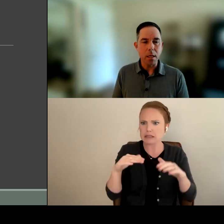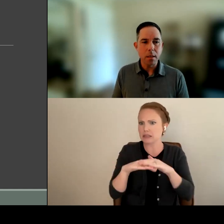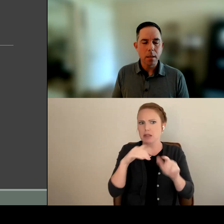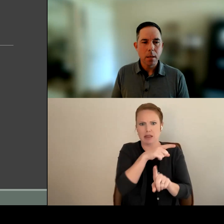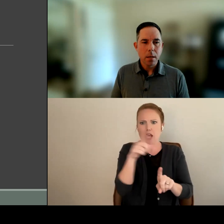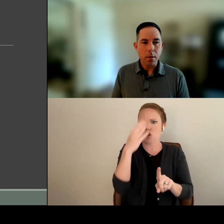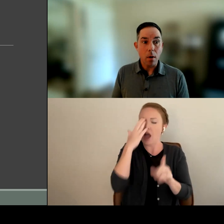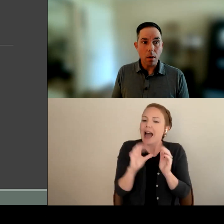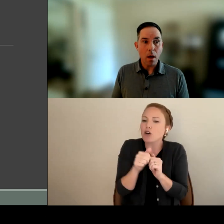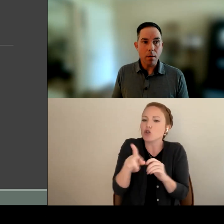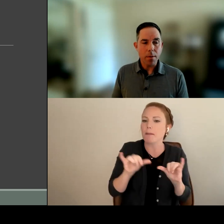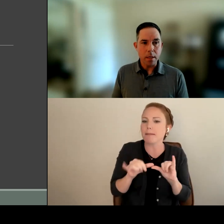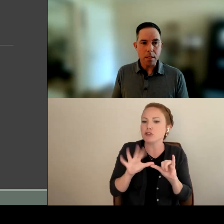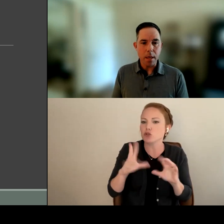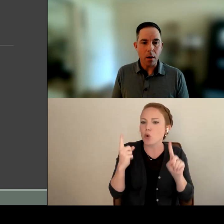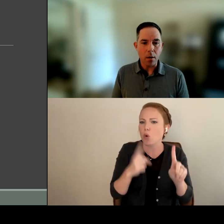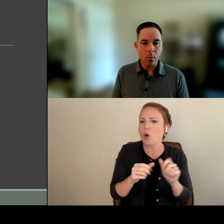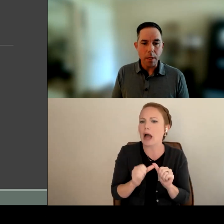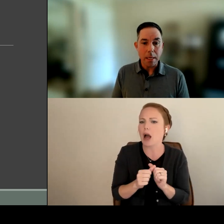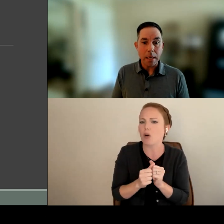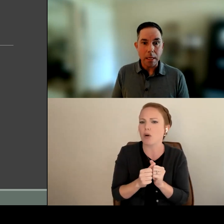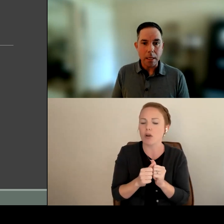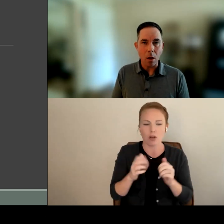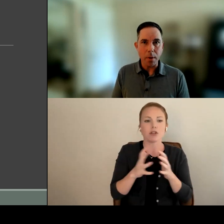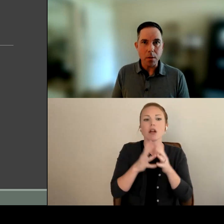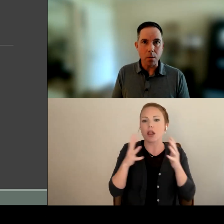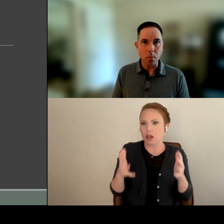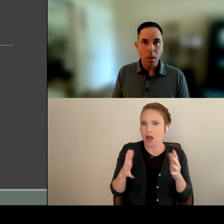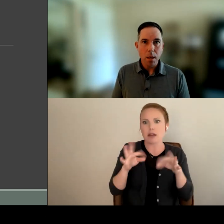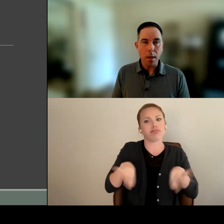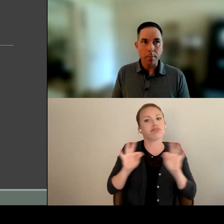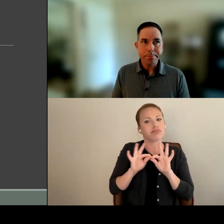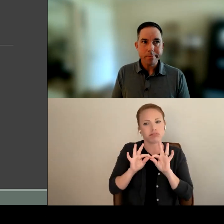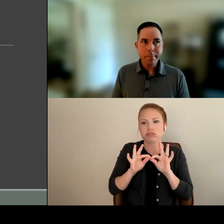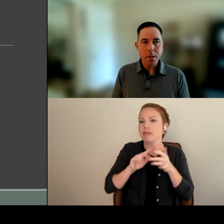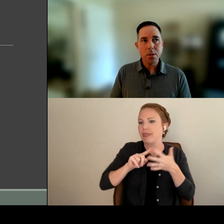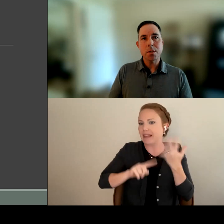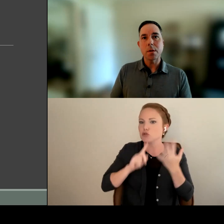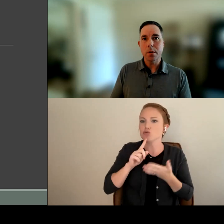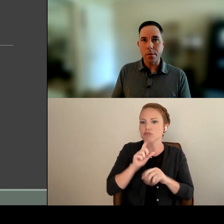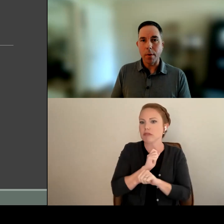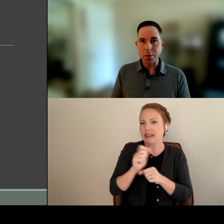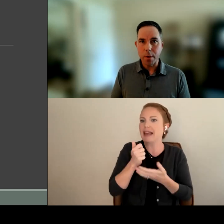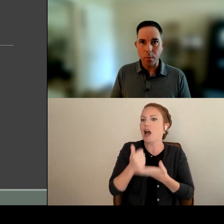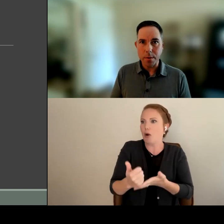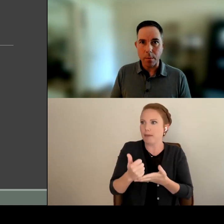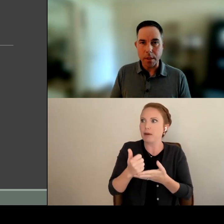There's a lot of things that are really key in helping to steer your measurement with some of